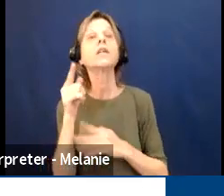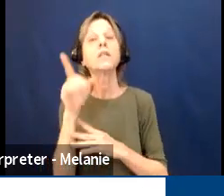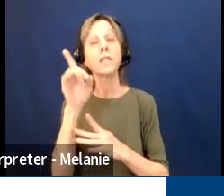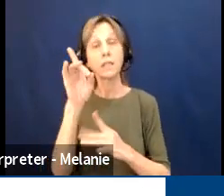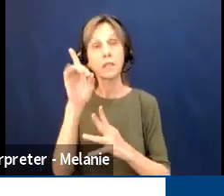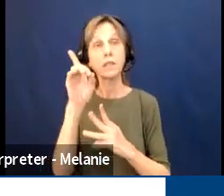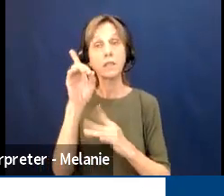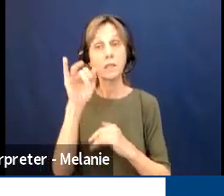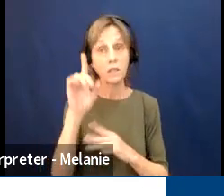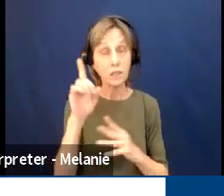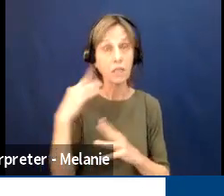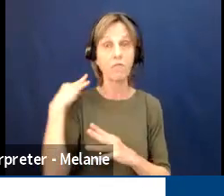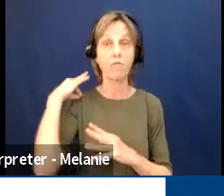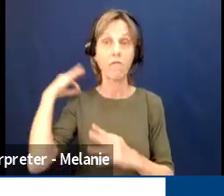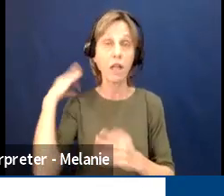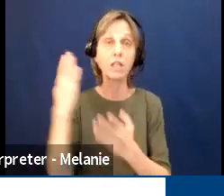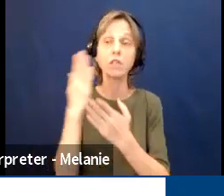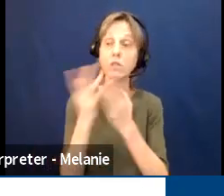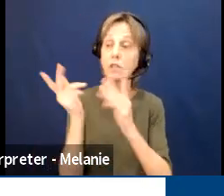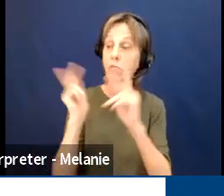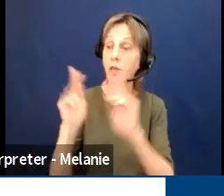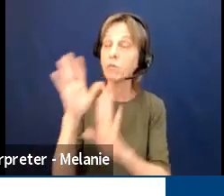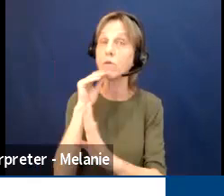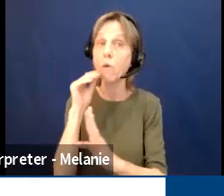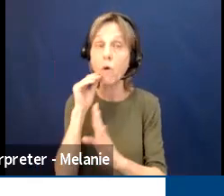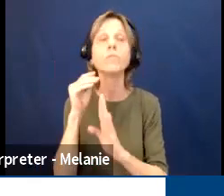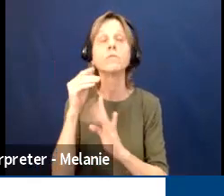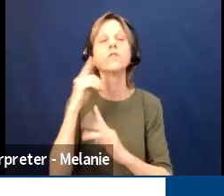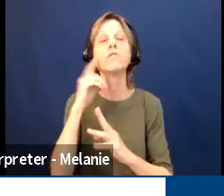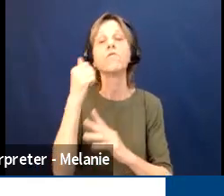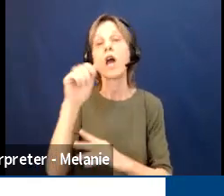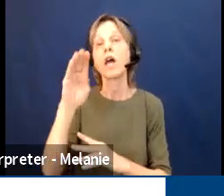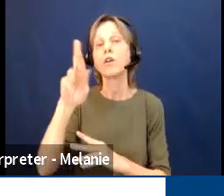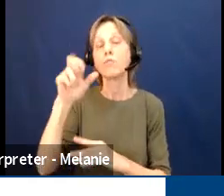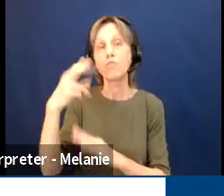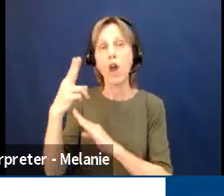homes to cut down brush and move trees further away the second year those young people started to